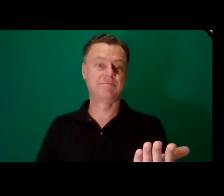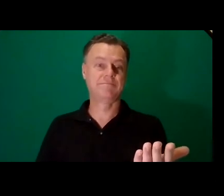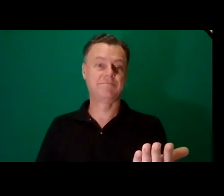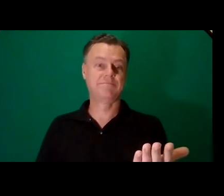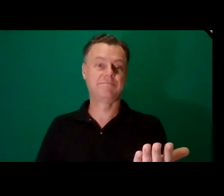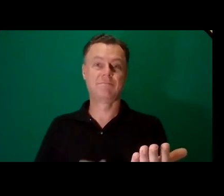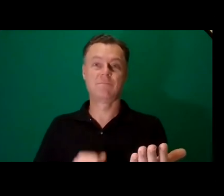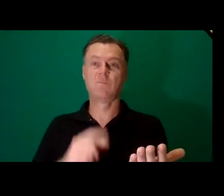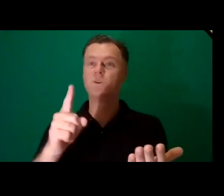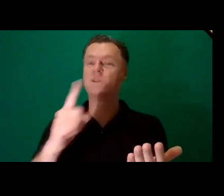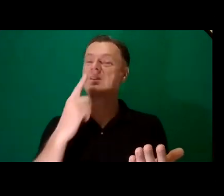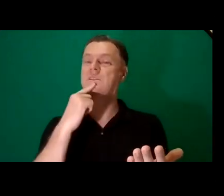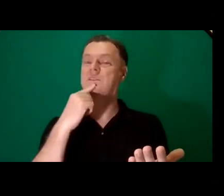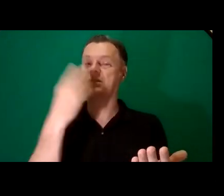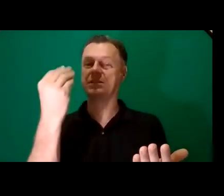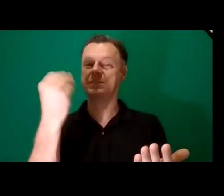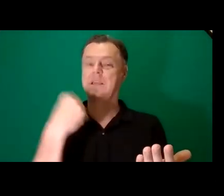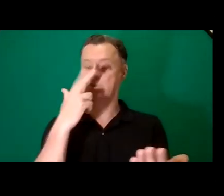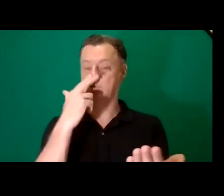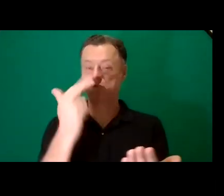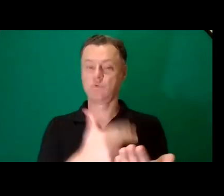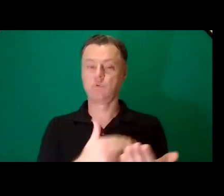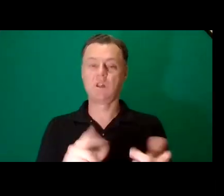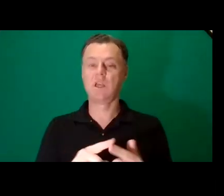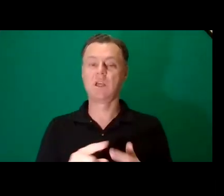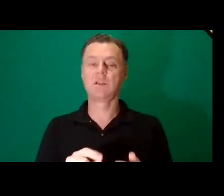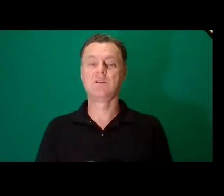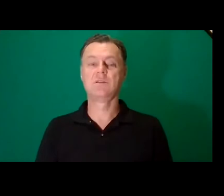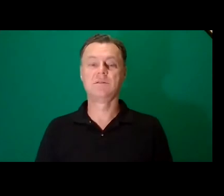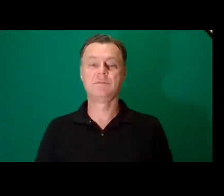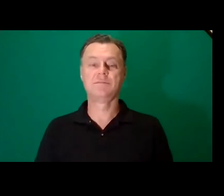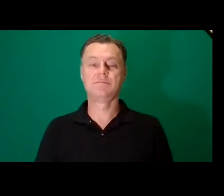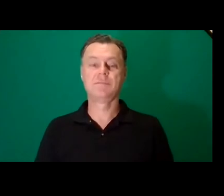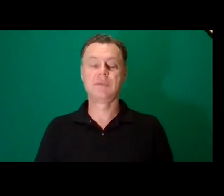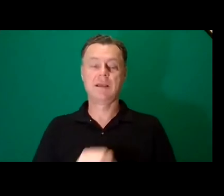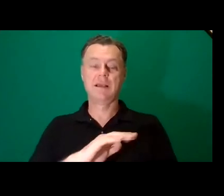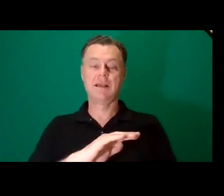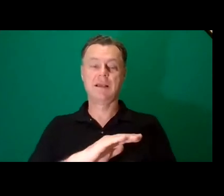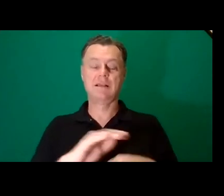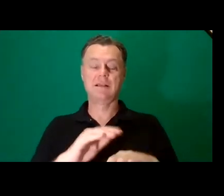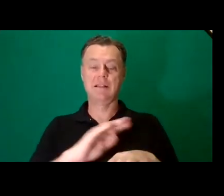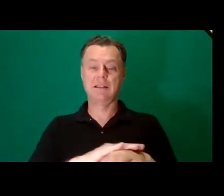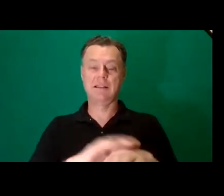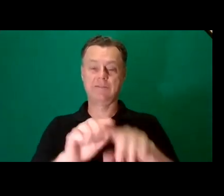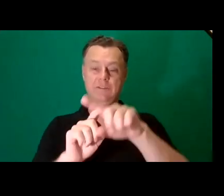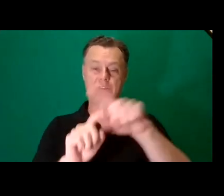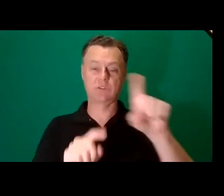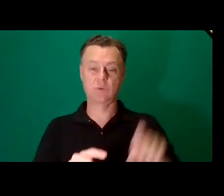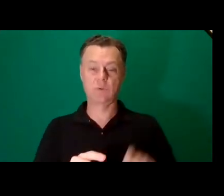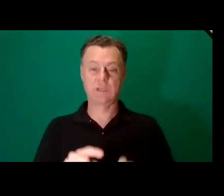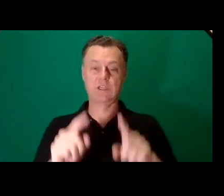she said and so it was "put a triangle in the left square of the page, now draw a line from